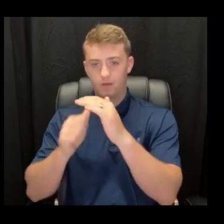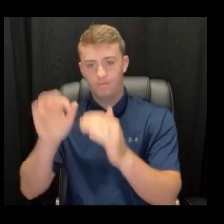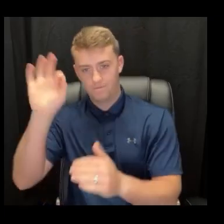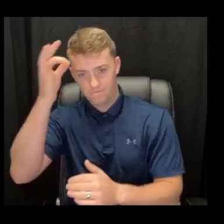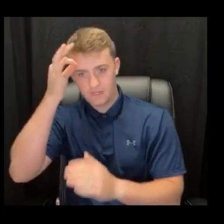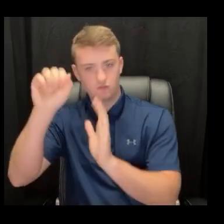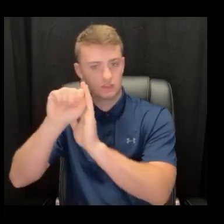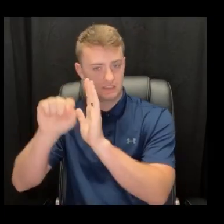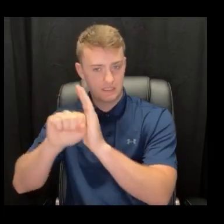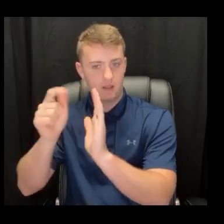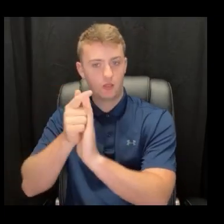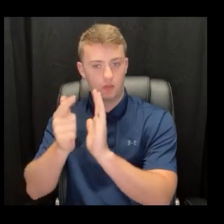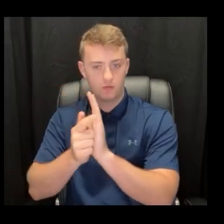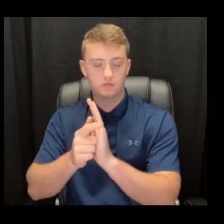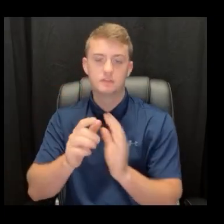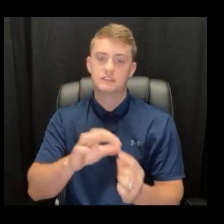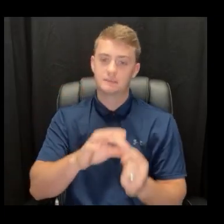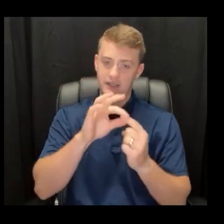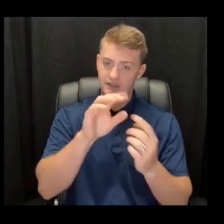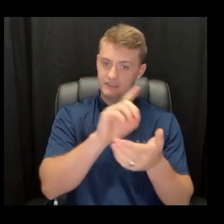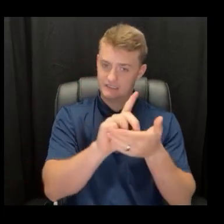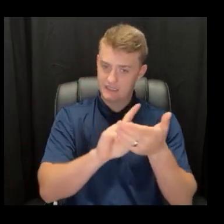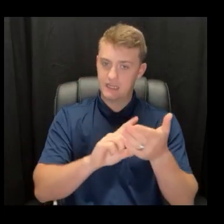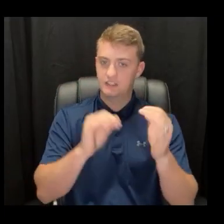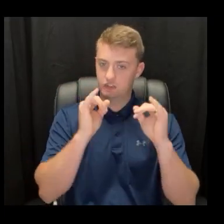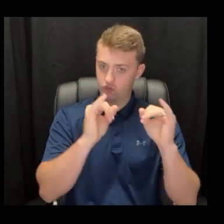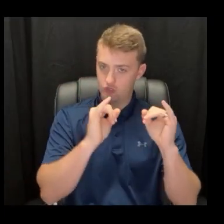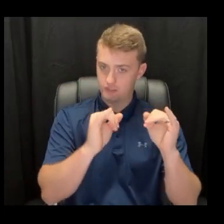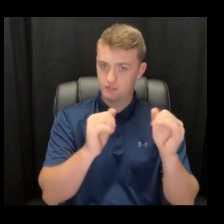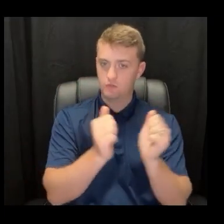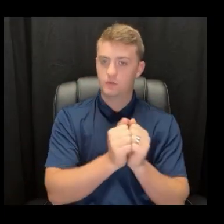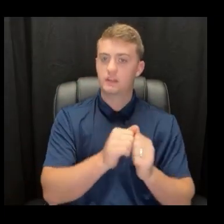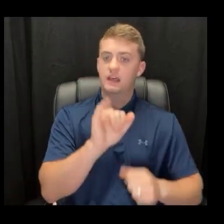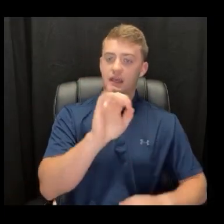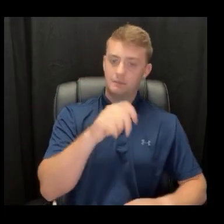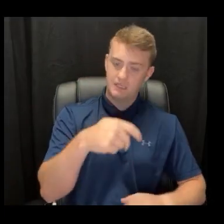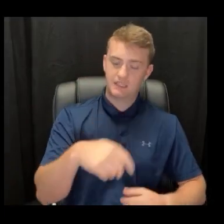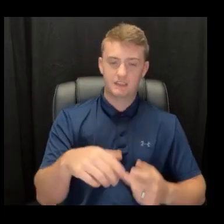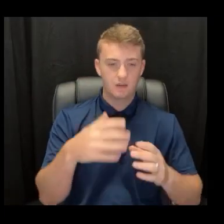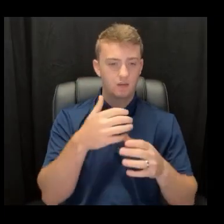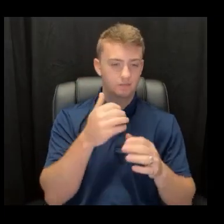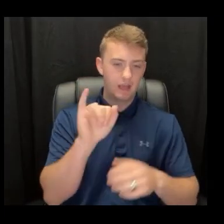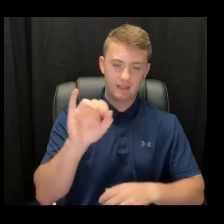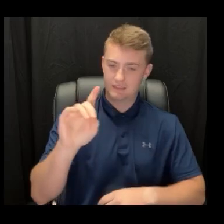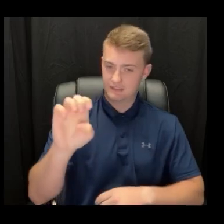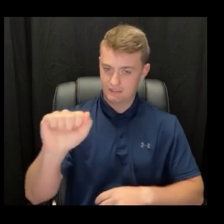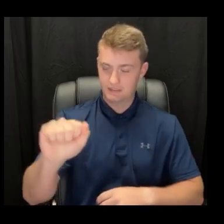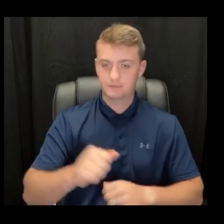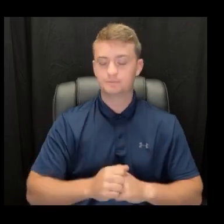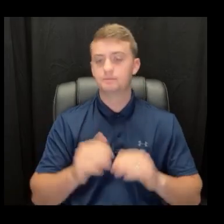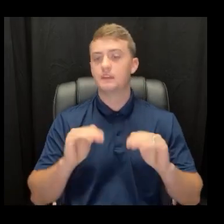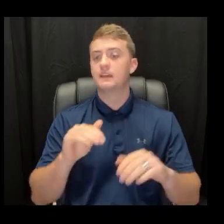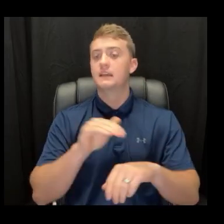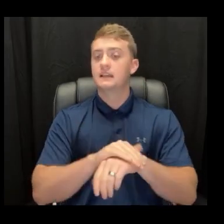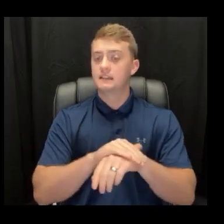law. specially designed instruction within the IEP under IDEA and English language development